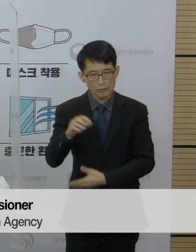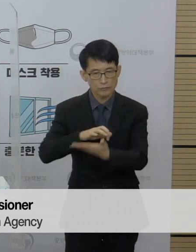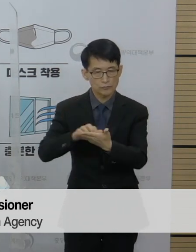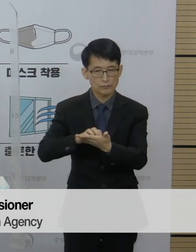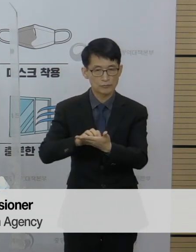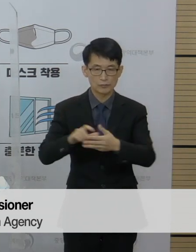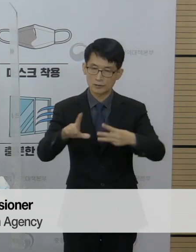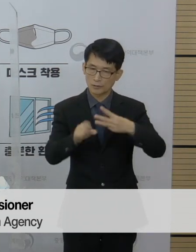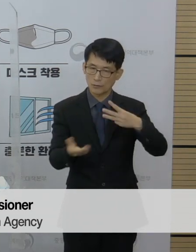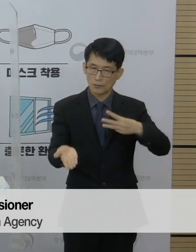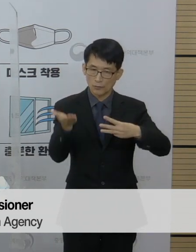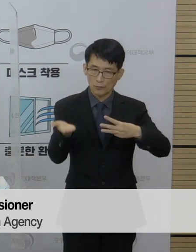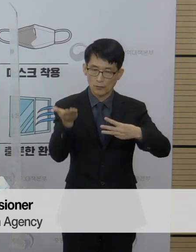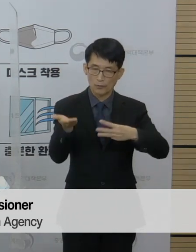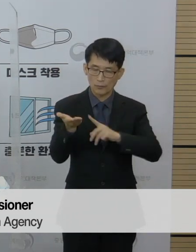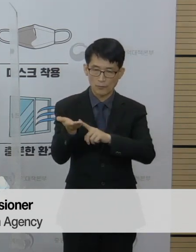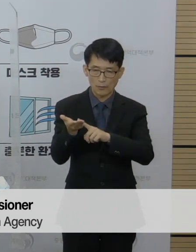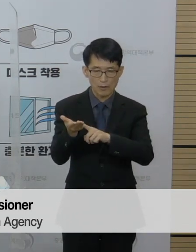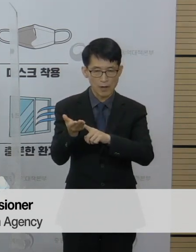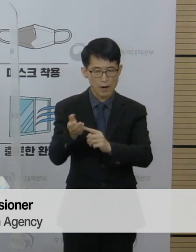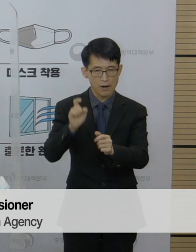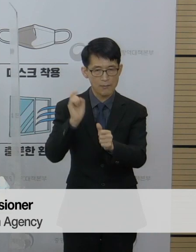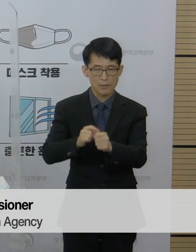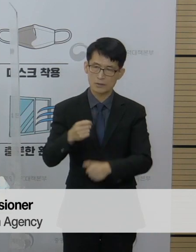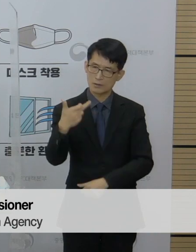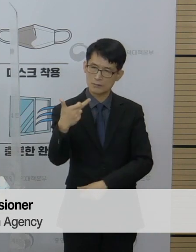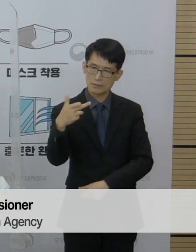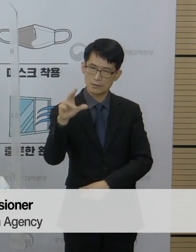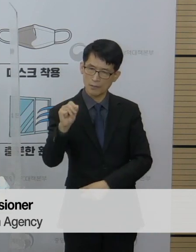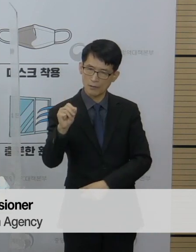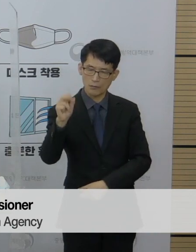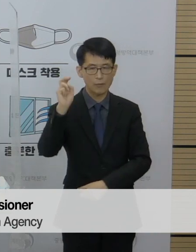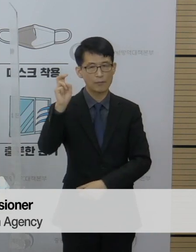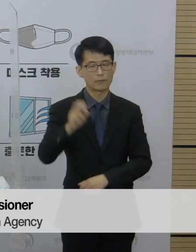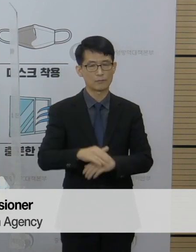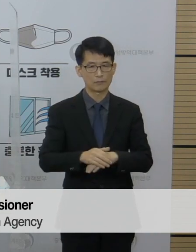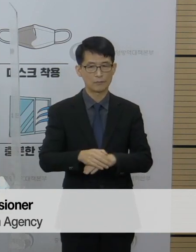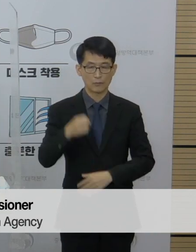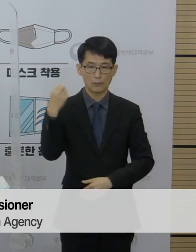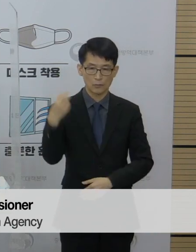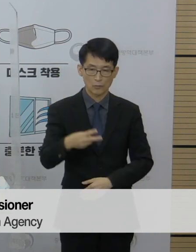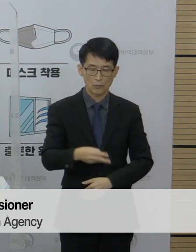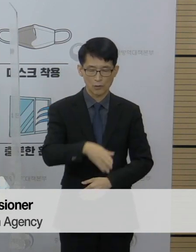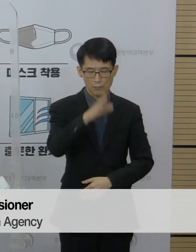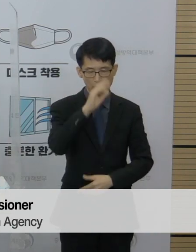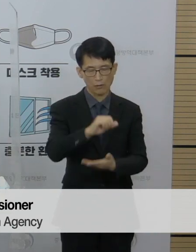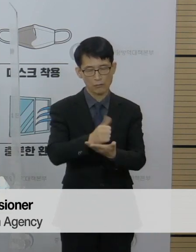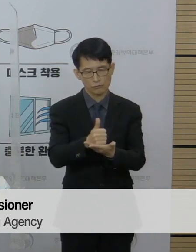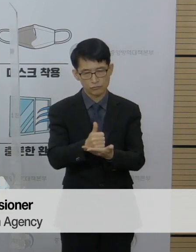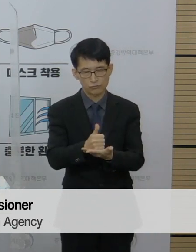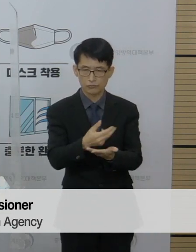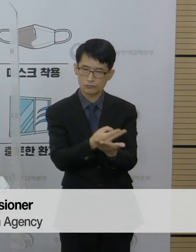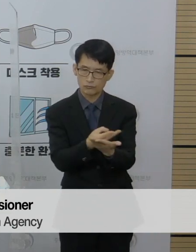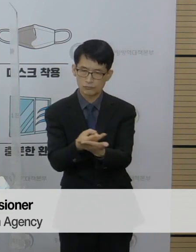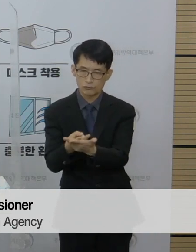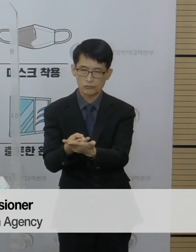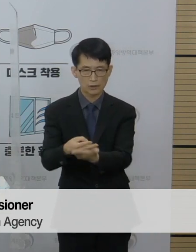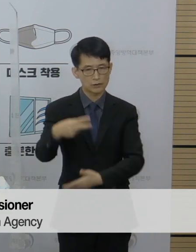projected to increase to 170 000 a day by early march and the number of seriously ill patients